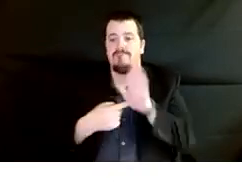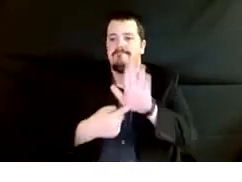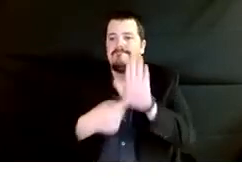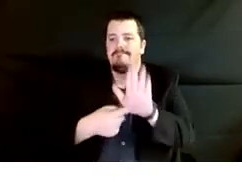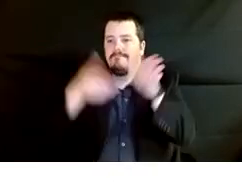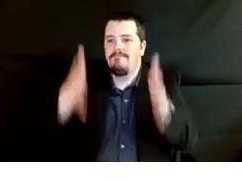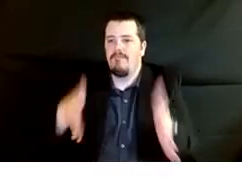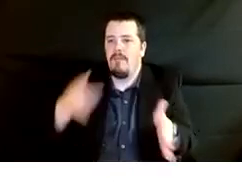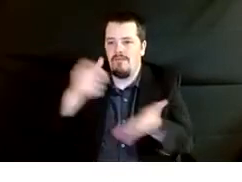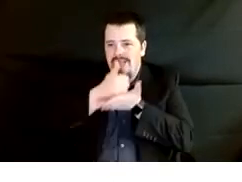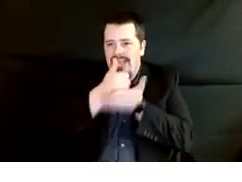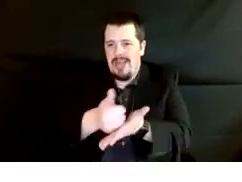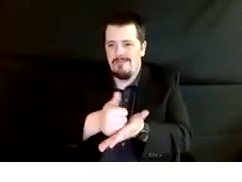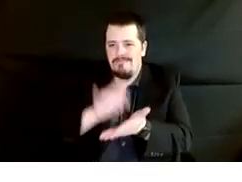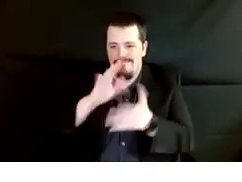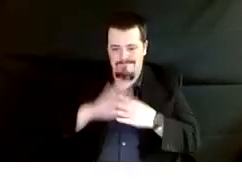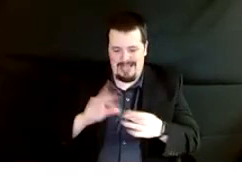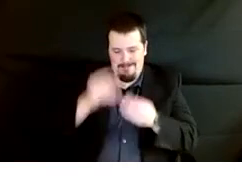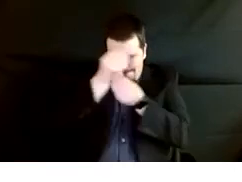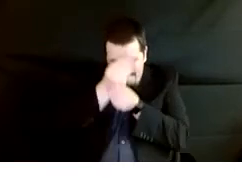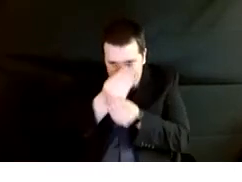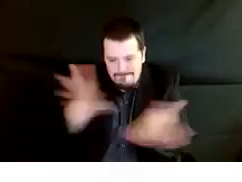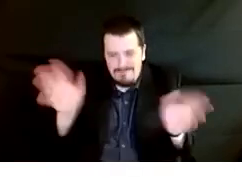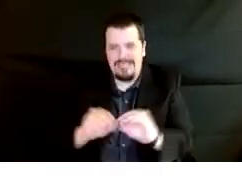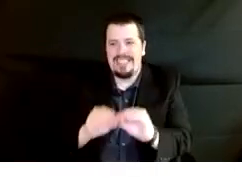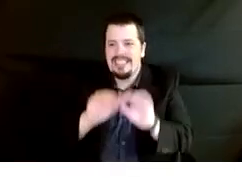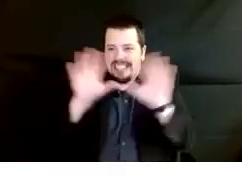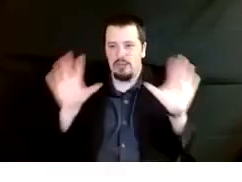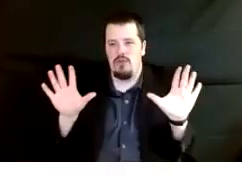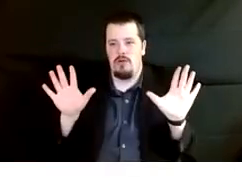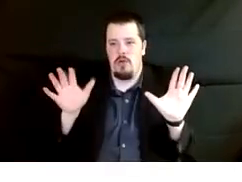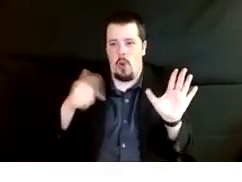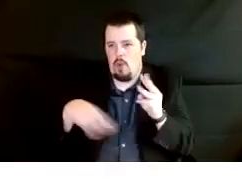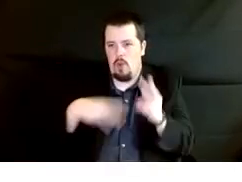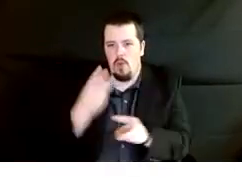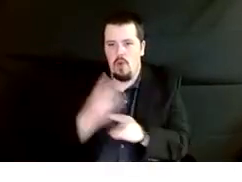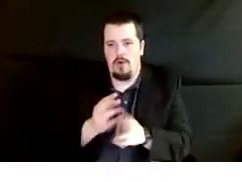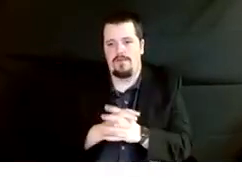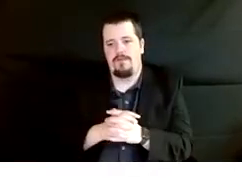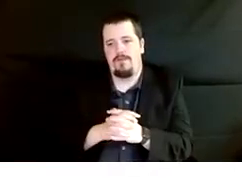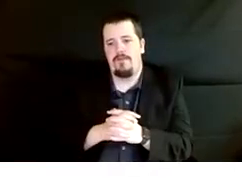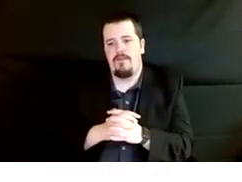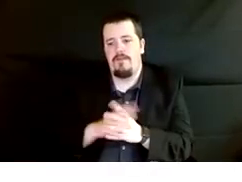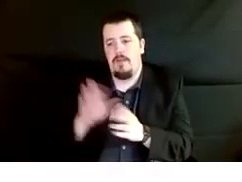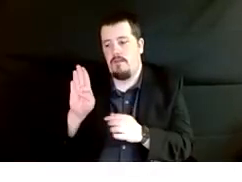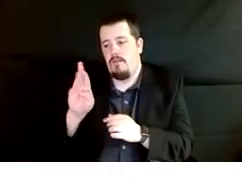make that message come across in in our world ...Brian talked about compassionate care